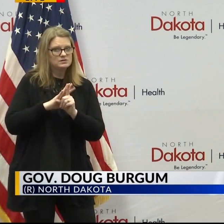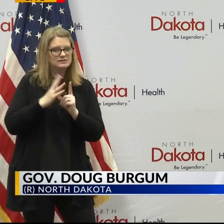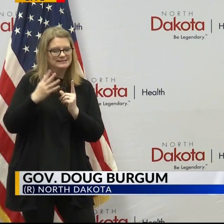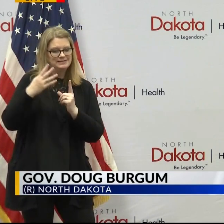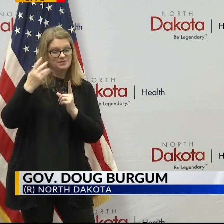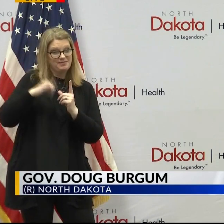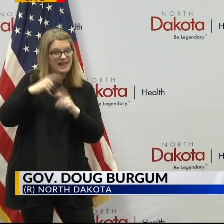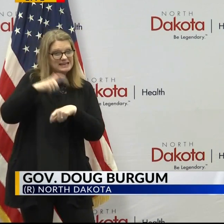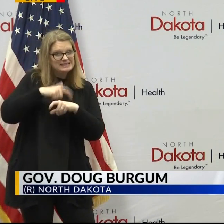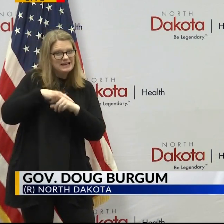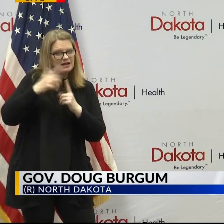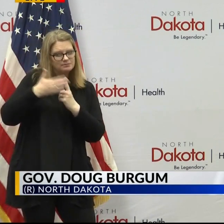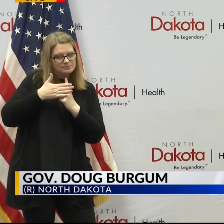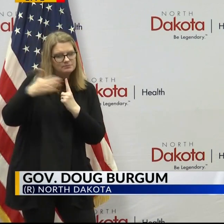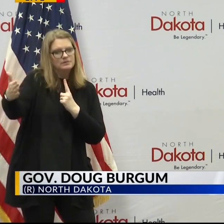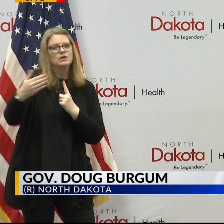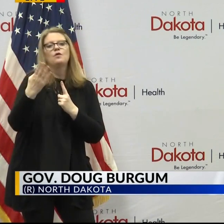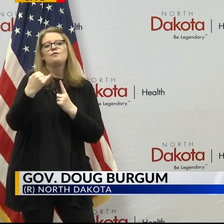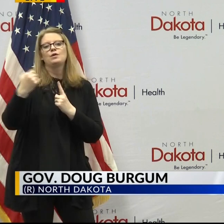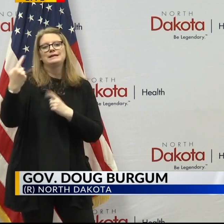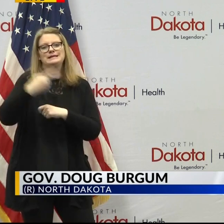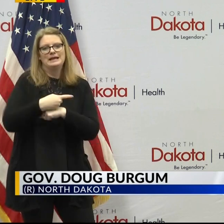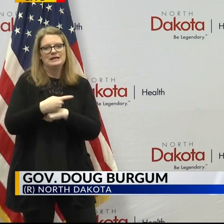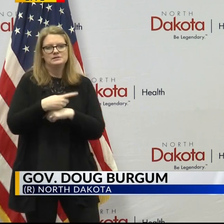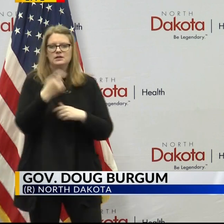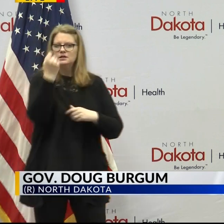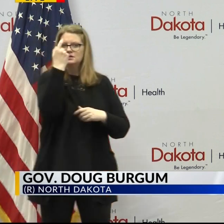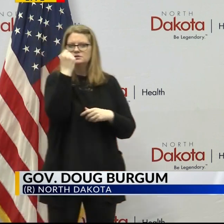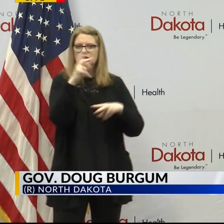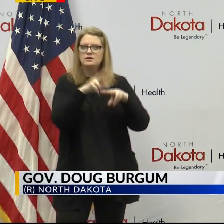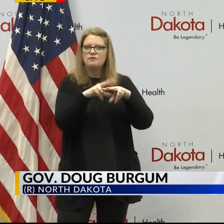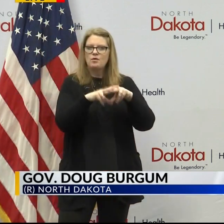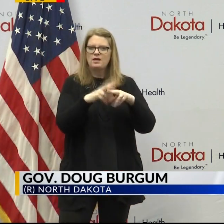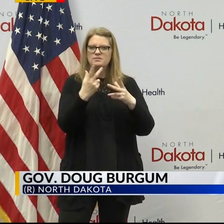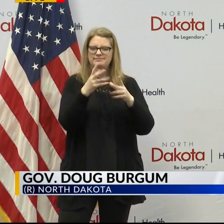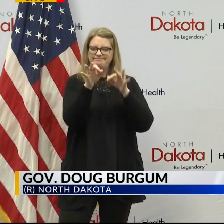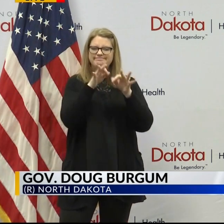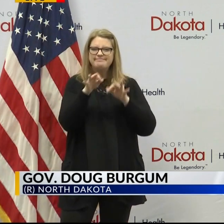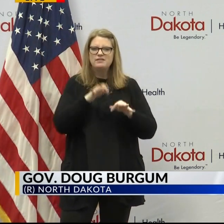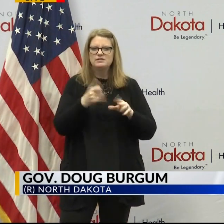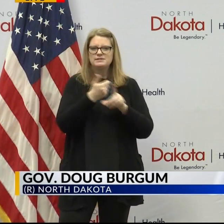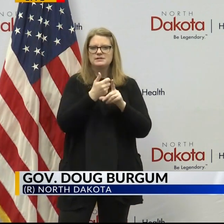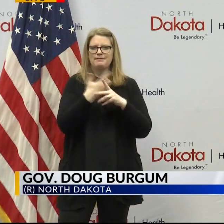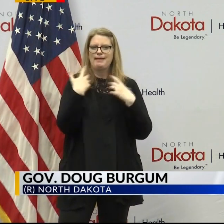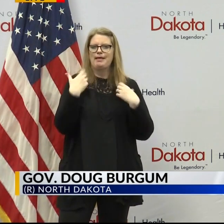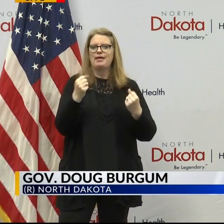14 DAYS OF QUARANTINE WOULD BE THE LAST TIME THE INDIVIDUAL WAS EXPOSED TO A CASE WHILE THE CASE